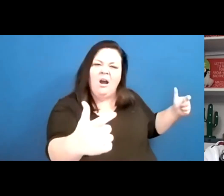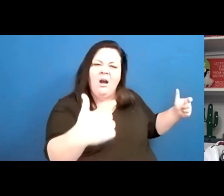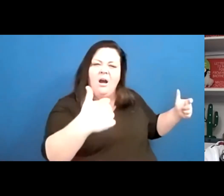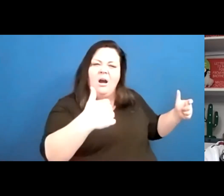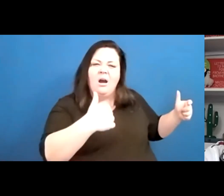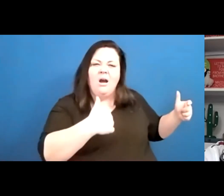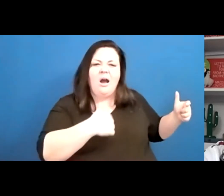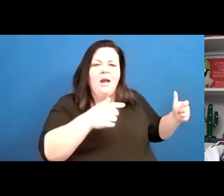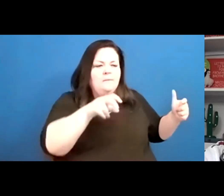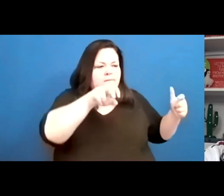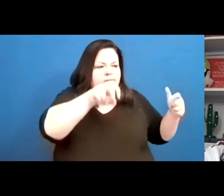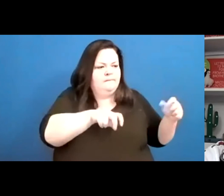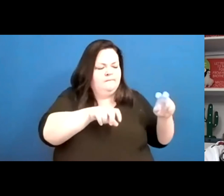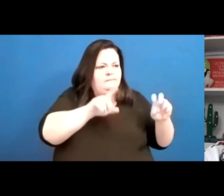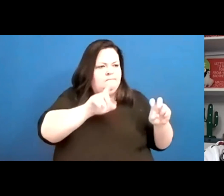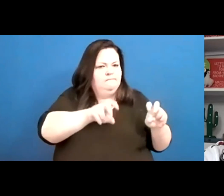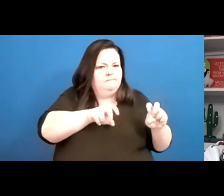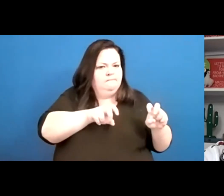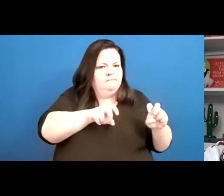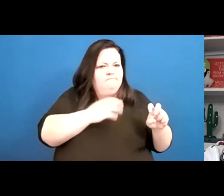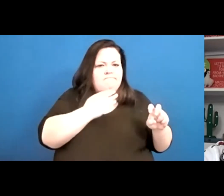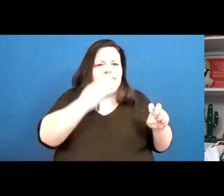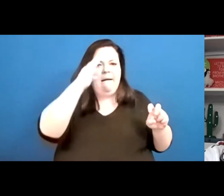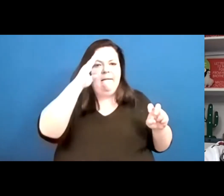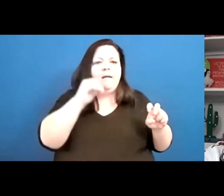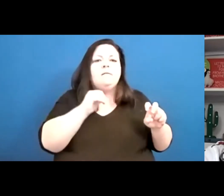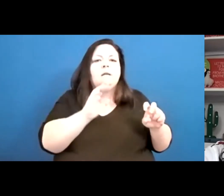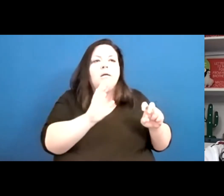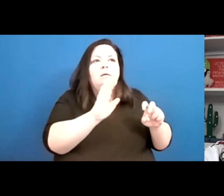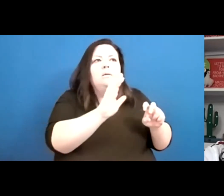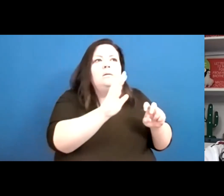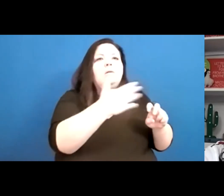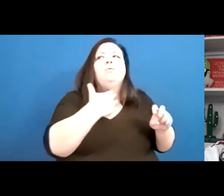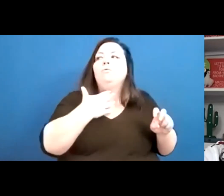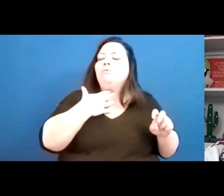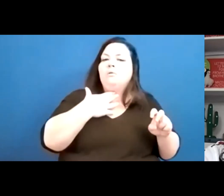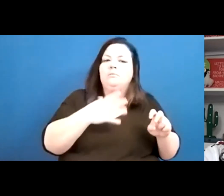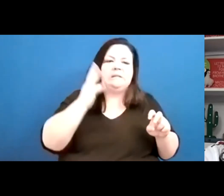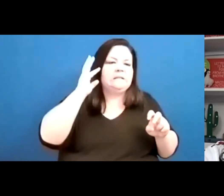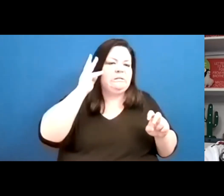my head at his shoulder and reached up to touch his throat./ His fur was gritty, full, and solid.